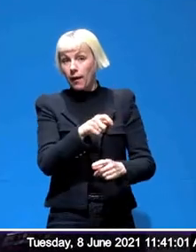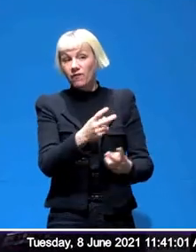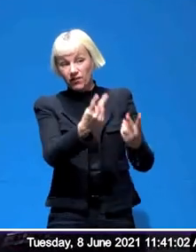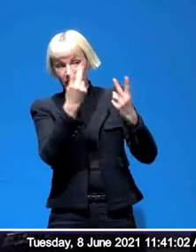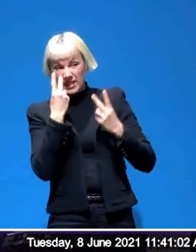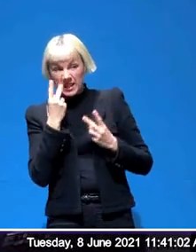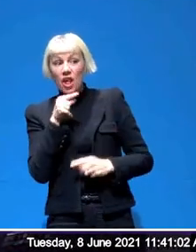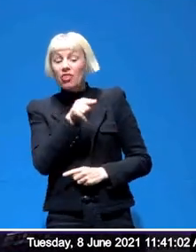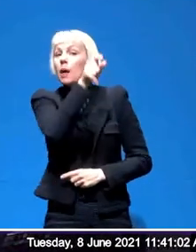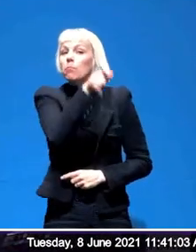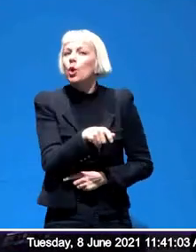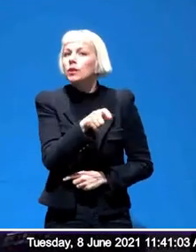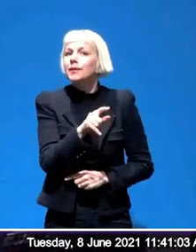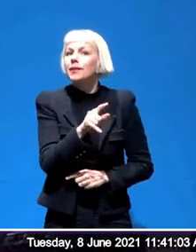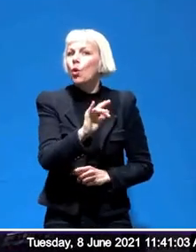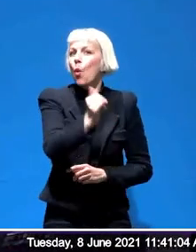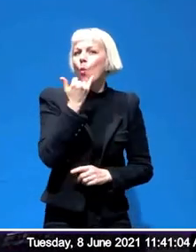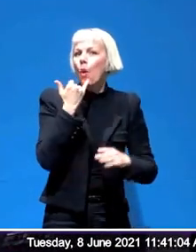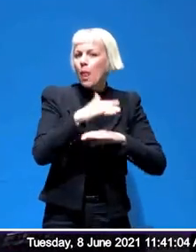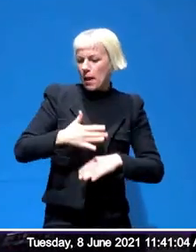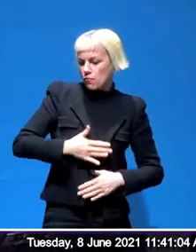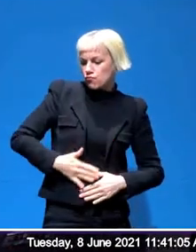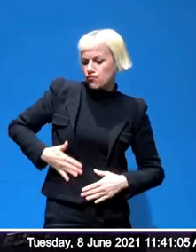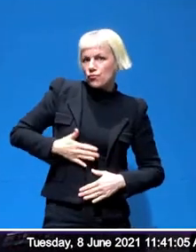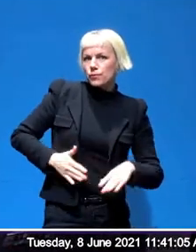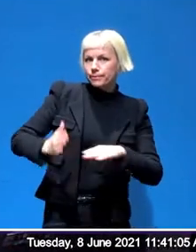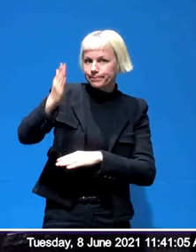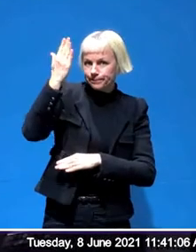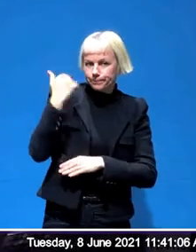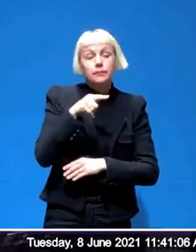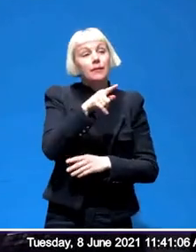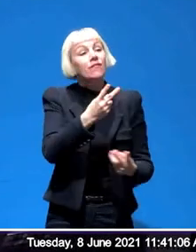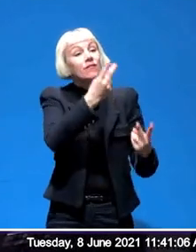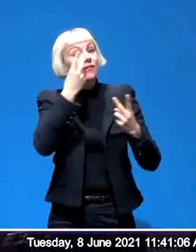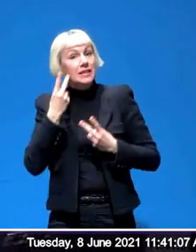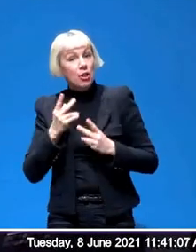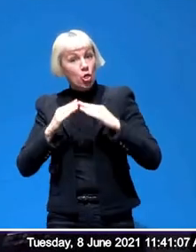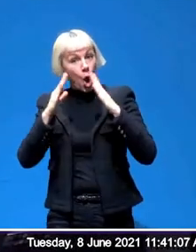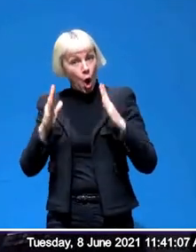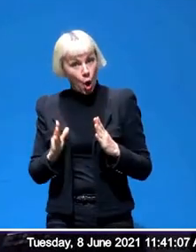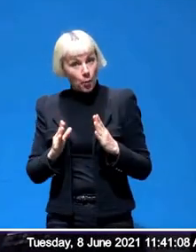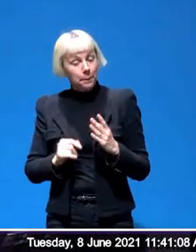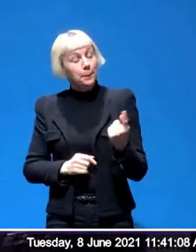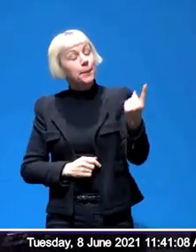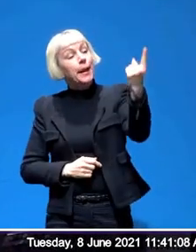the night about the bruising, he attended our home, he came and he took